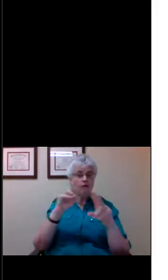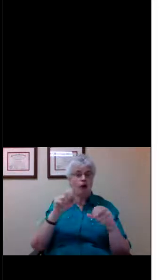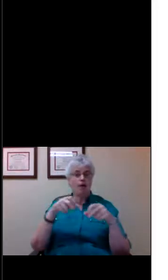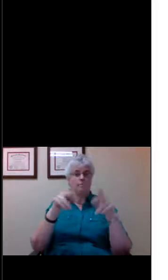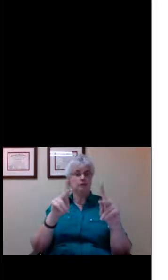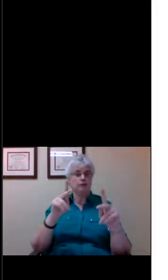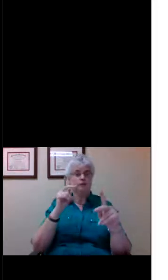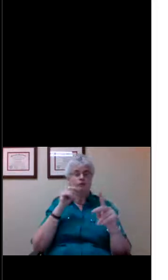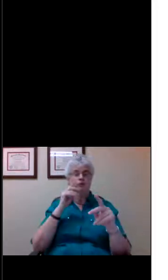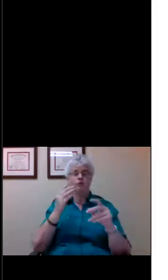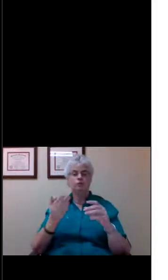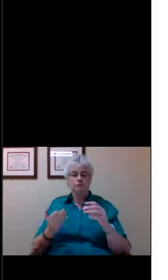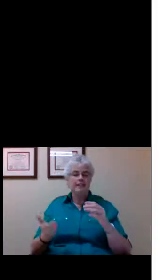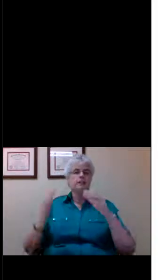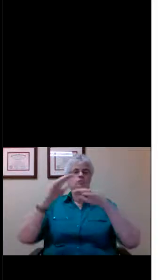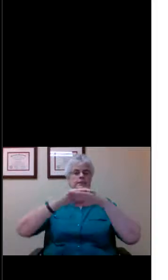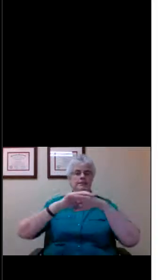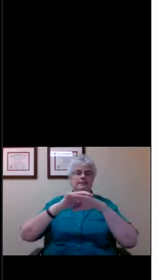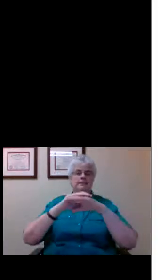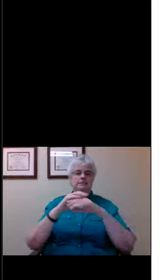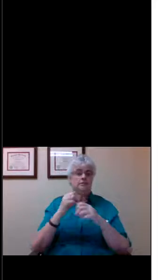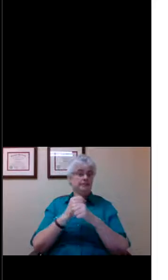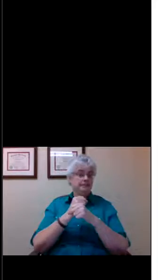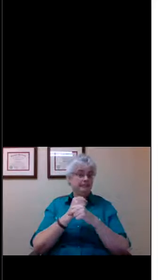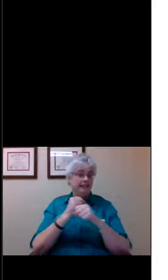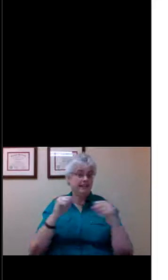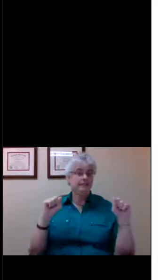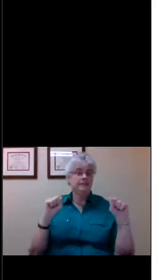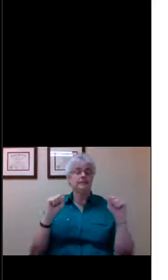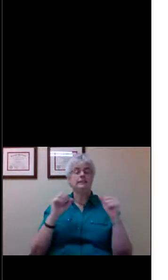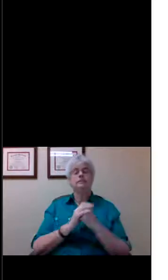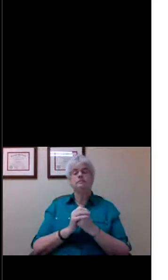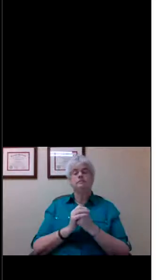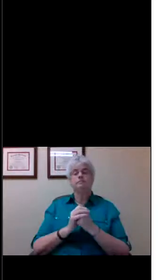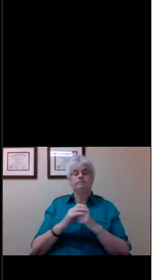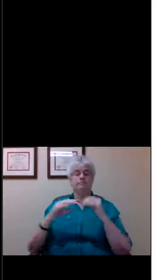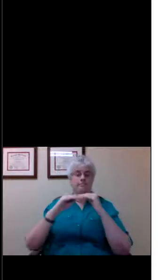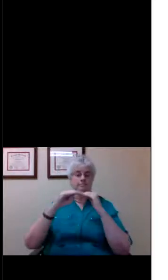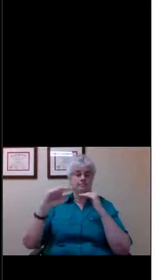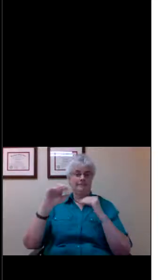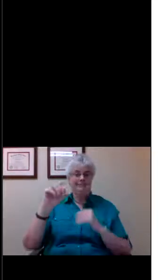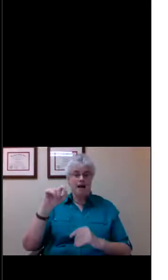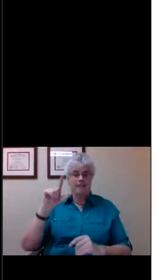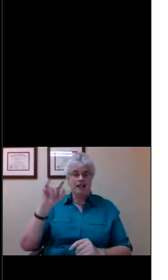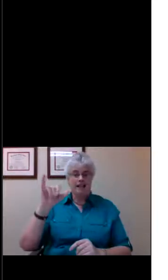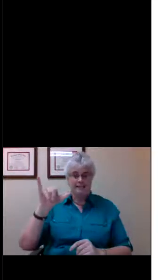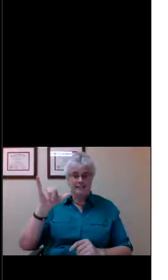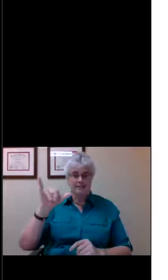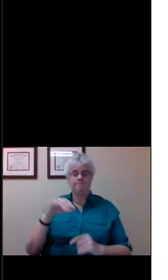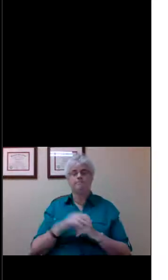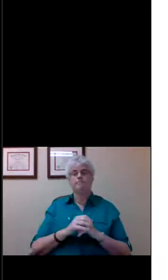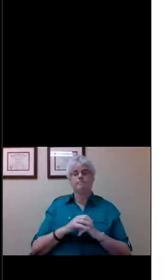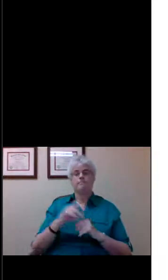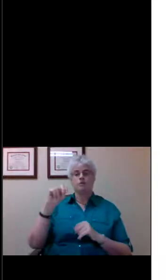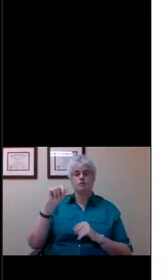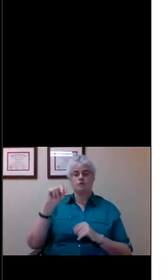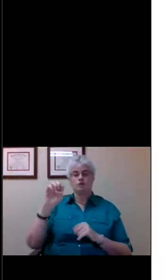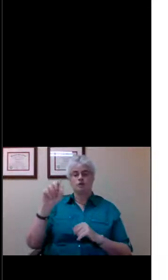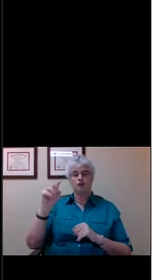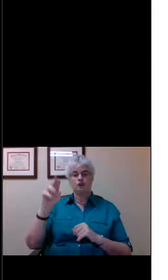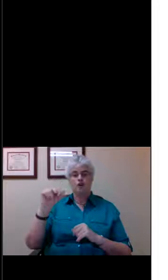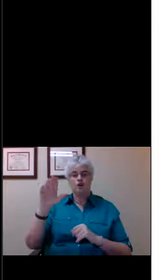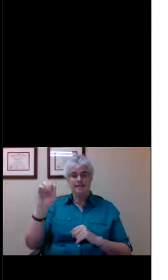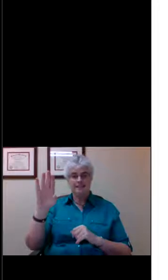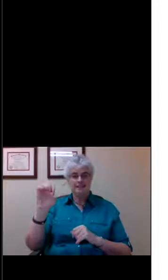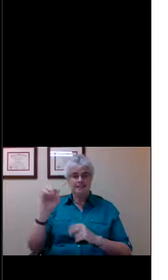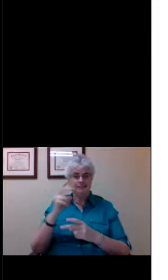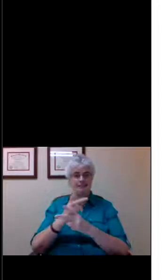looking for opportunities to increase safety and stability and nurturance.